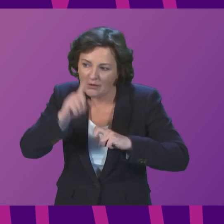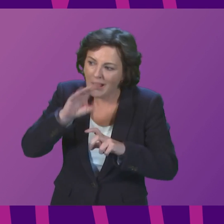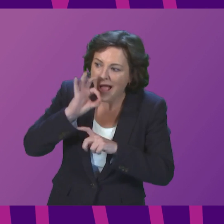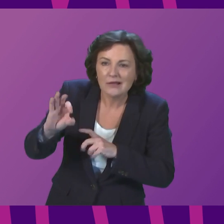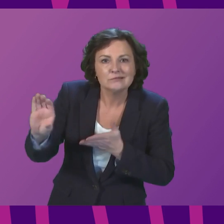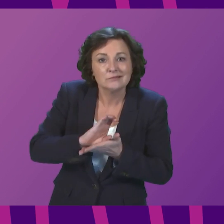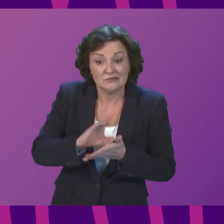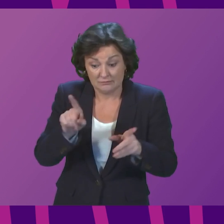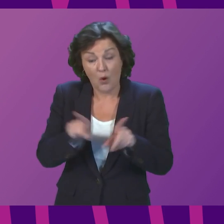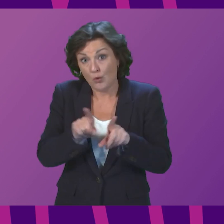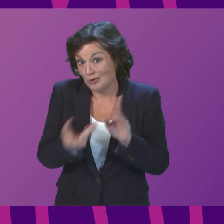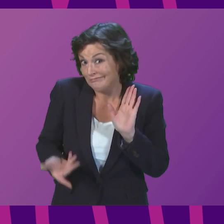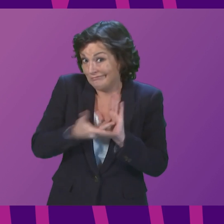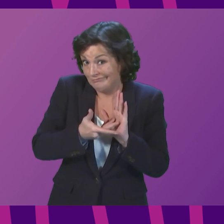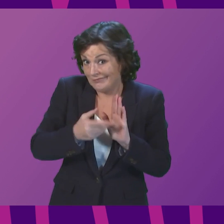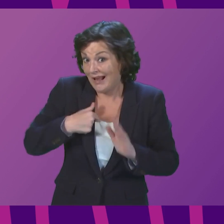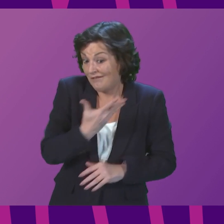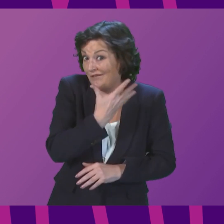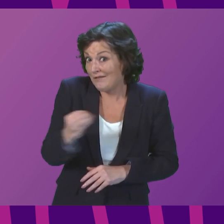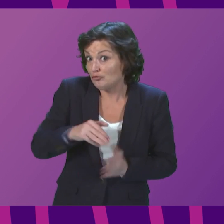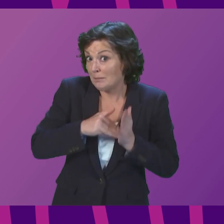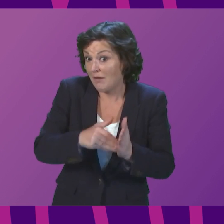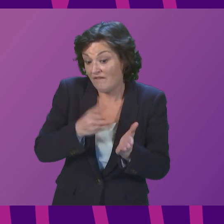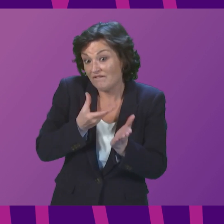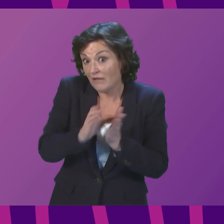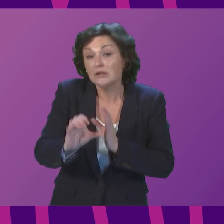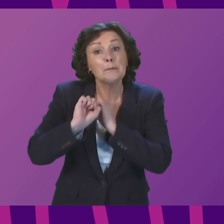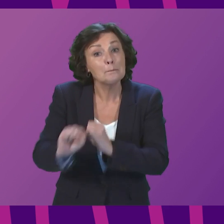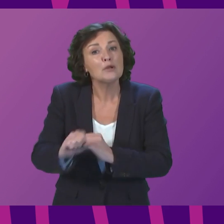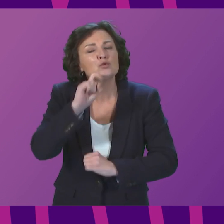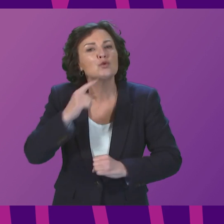In addition, we have a £500 million funding commitment to active travel over the next